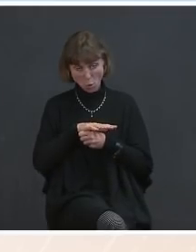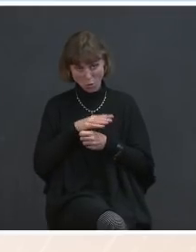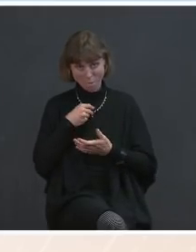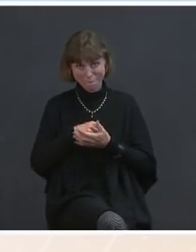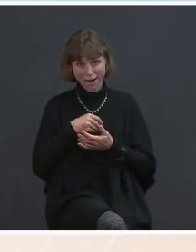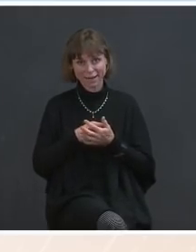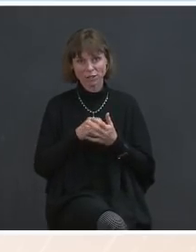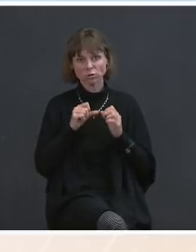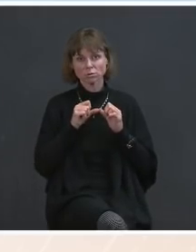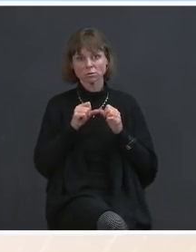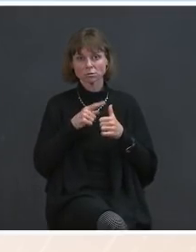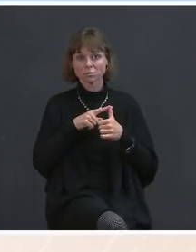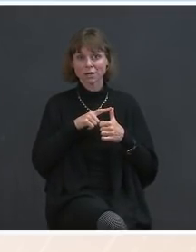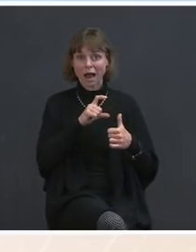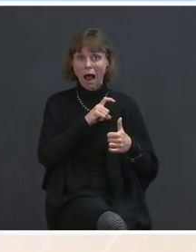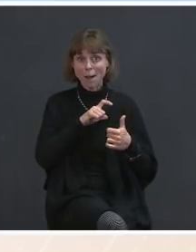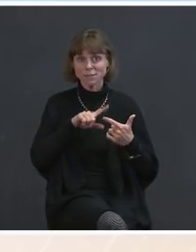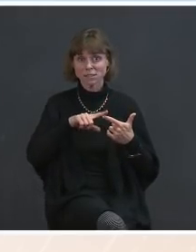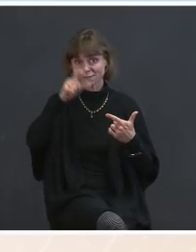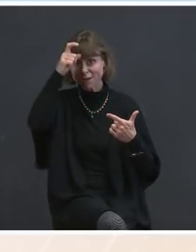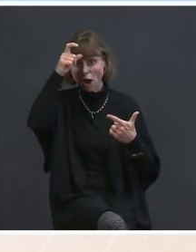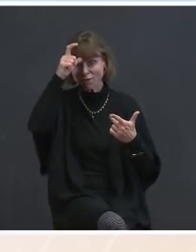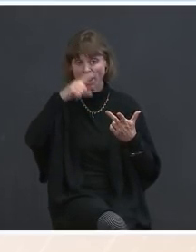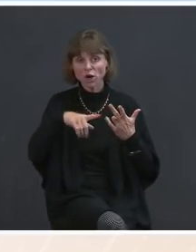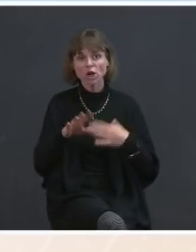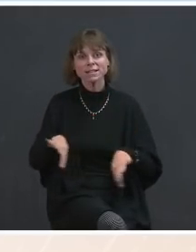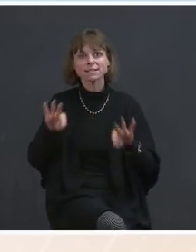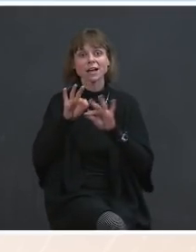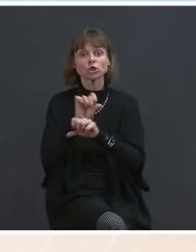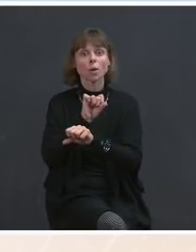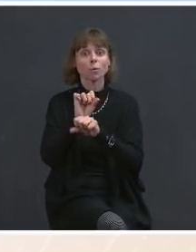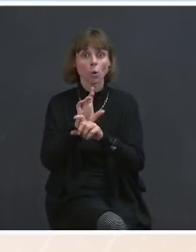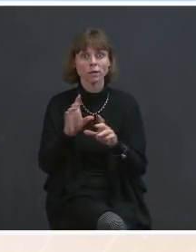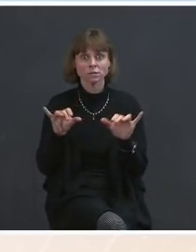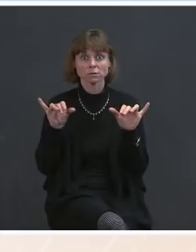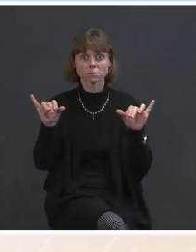other essential employees at work and employed,